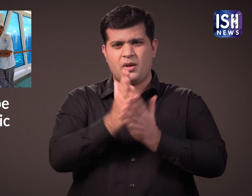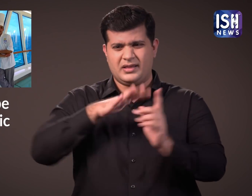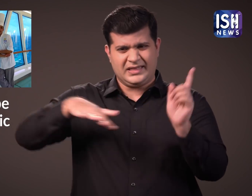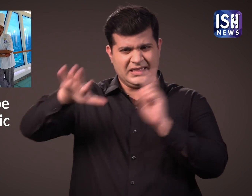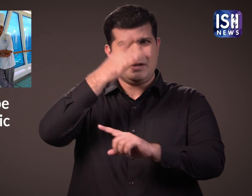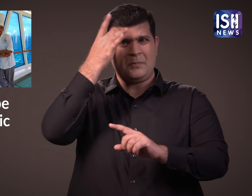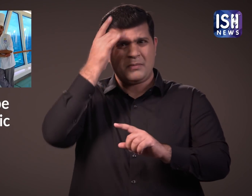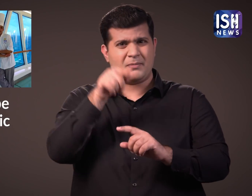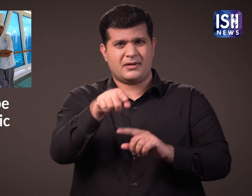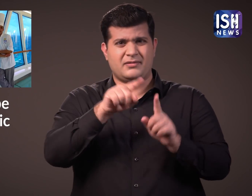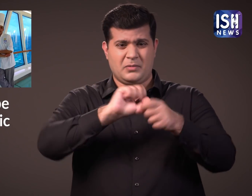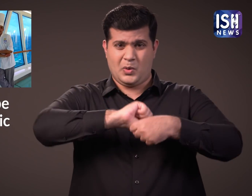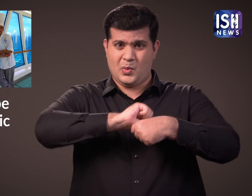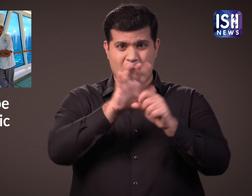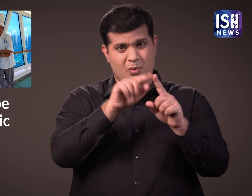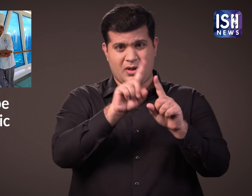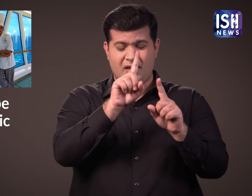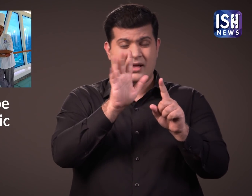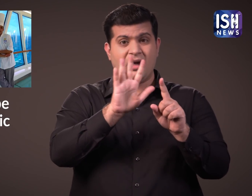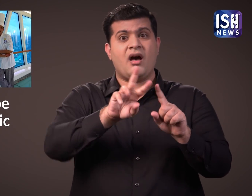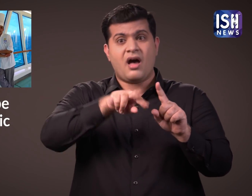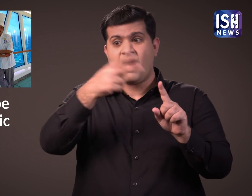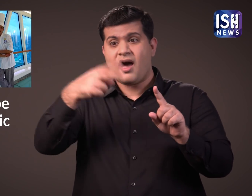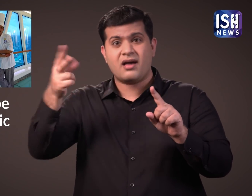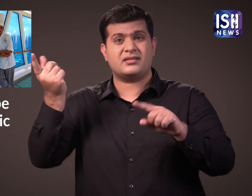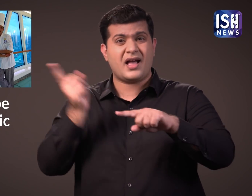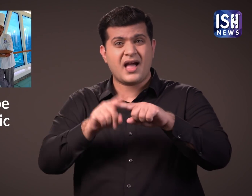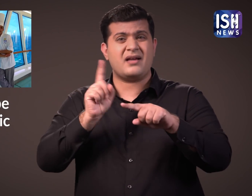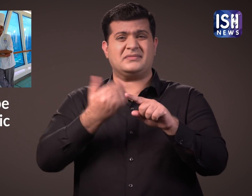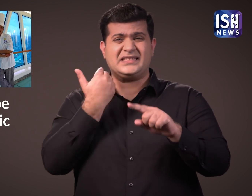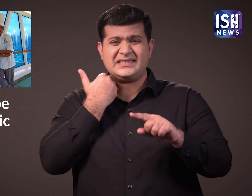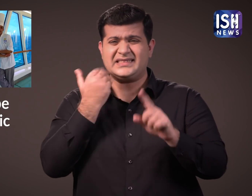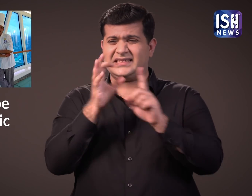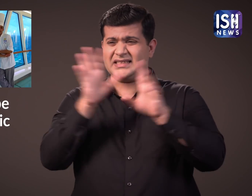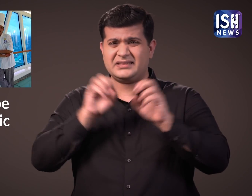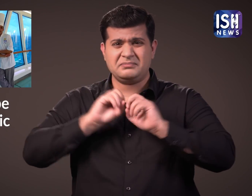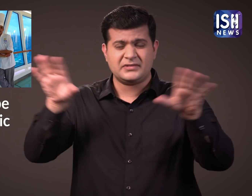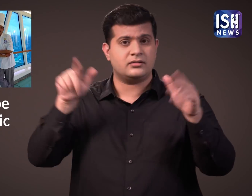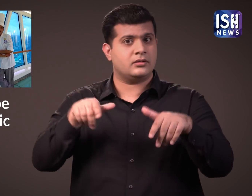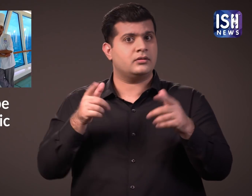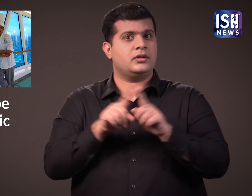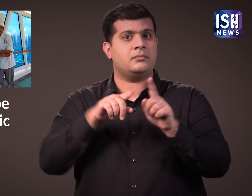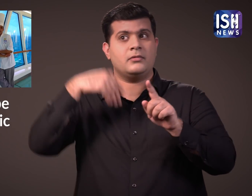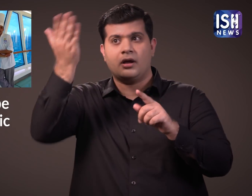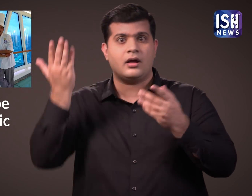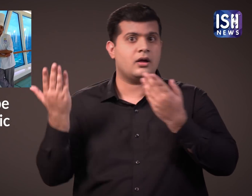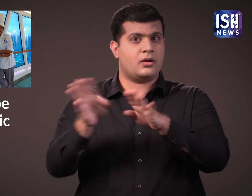despite the coronavirus pandemic and various other sicknesses around the world.